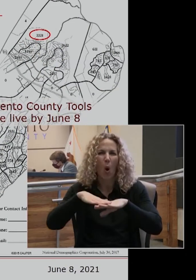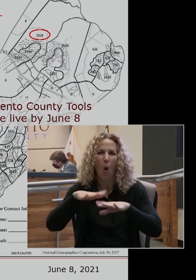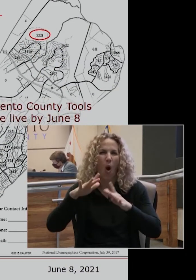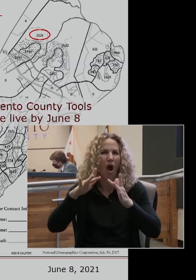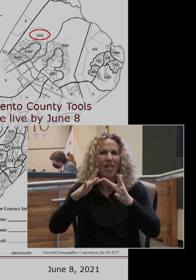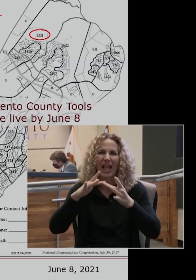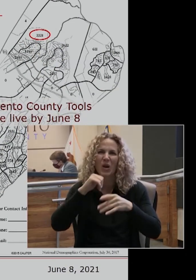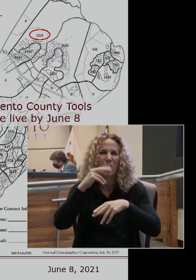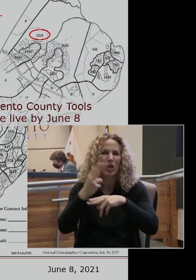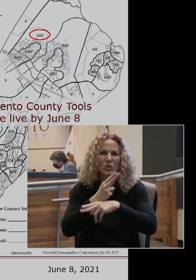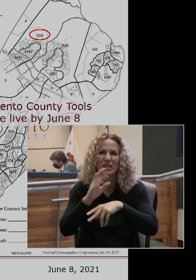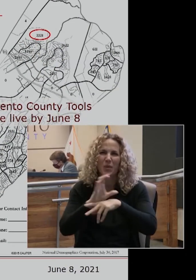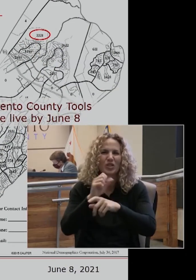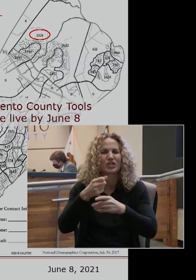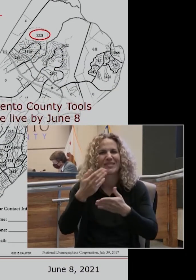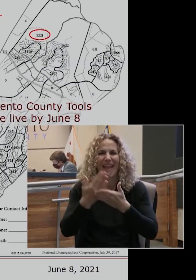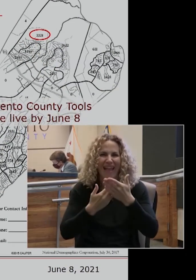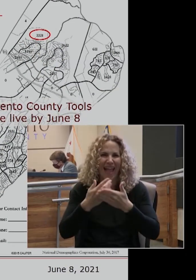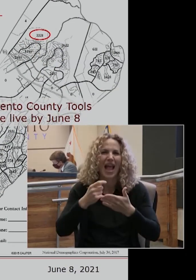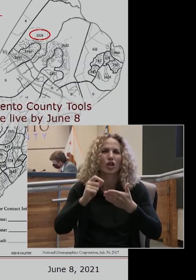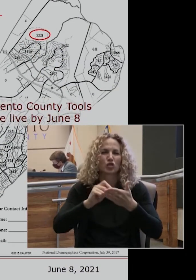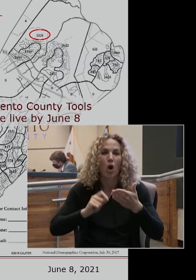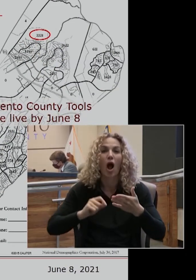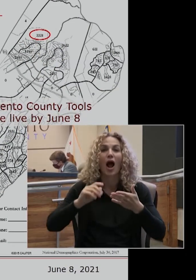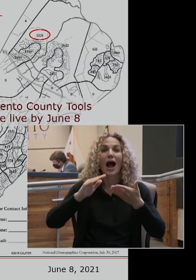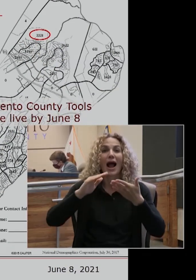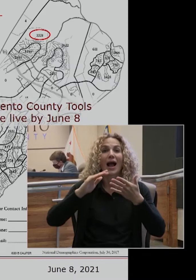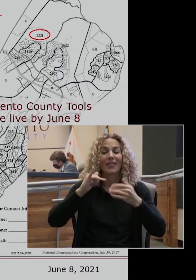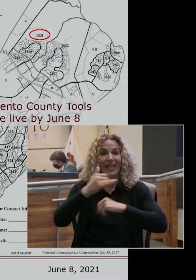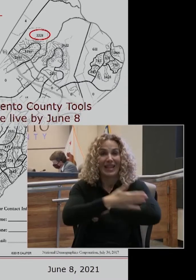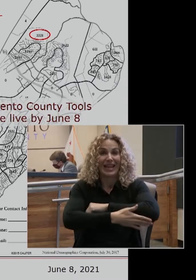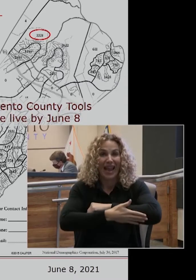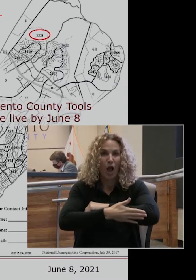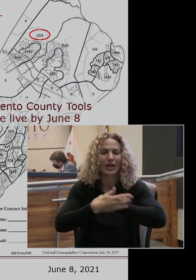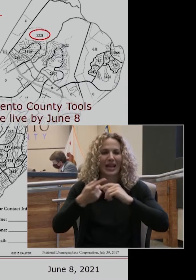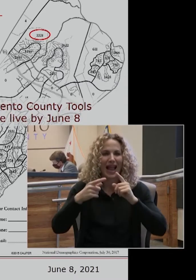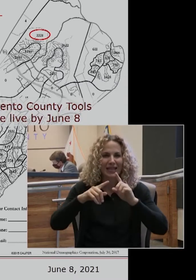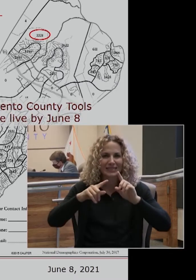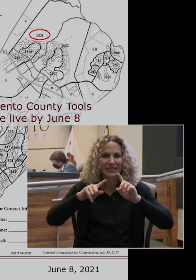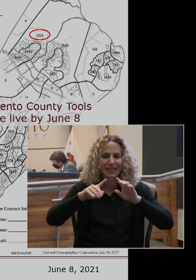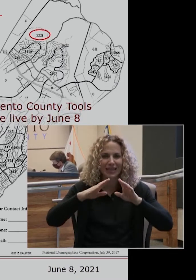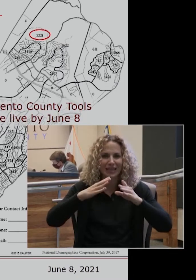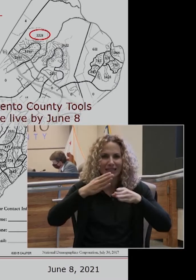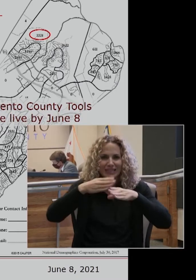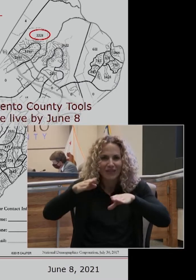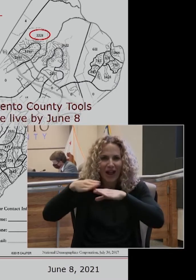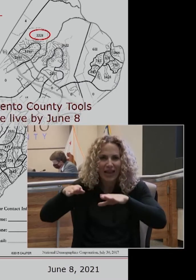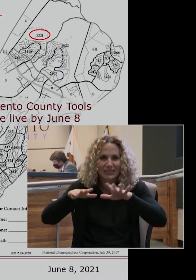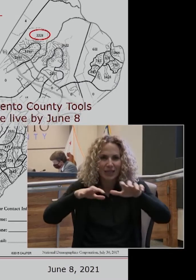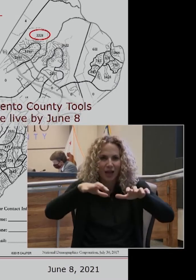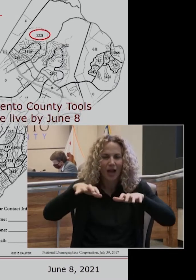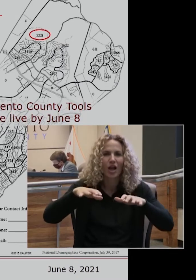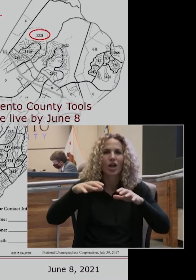ONLINE. SO THIS IS IN IS WHERE YOU ABOUT